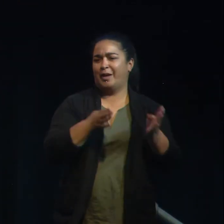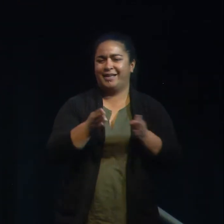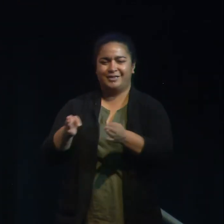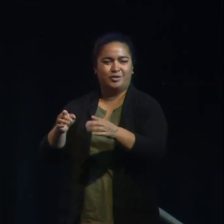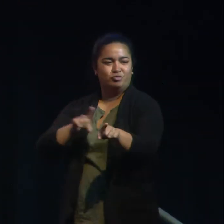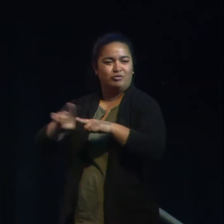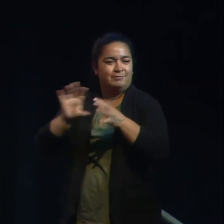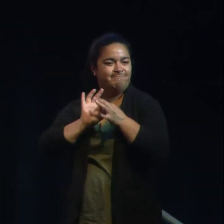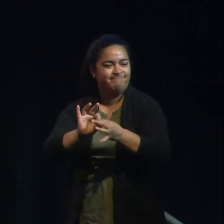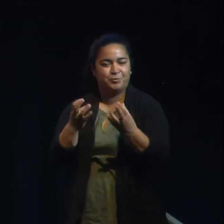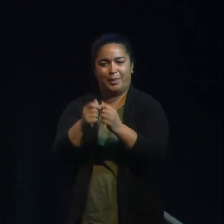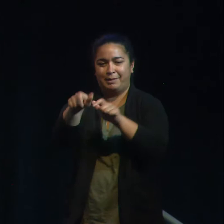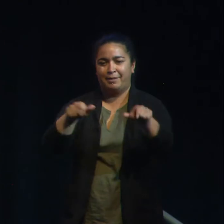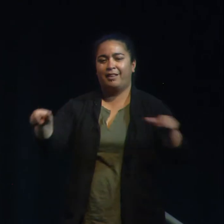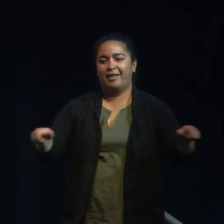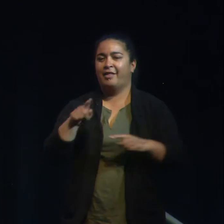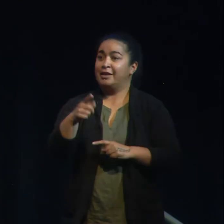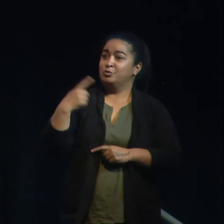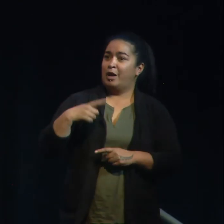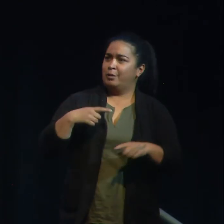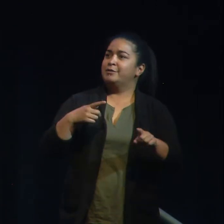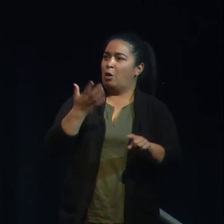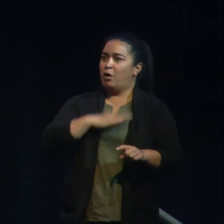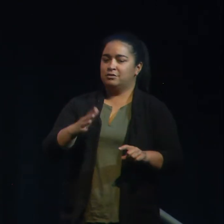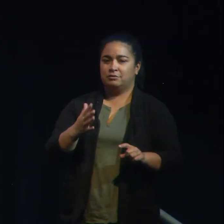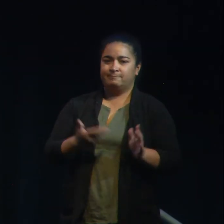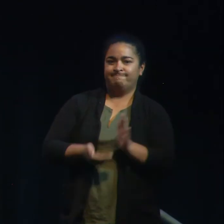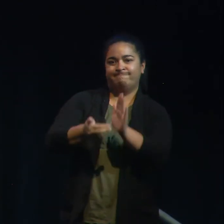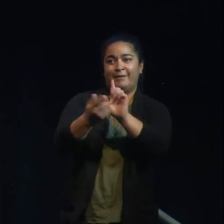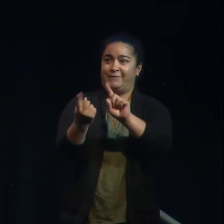and as I said that's why we are also seeking more feedback now.